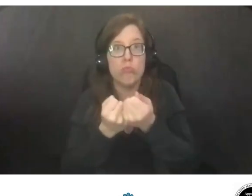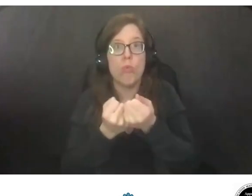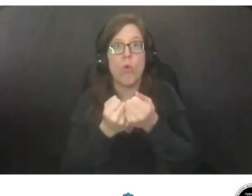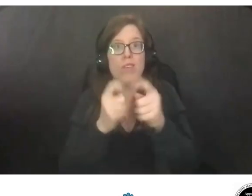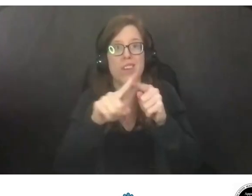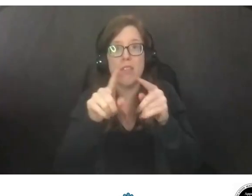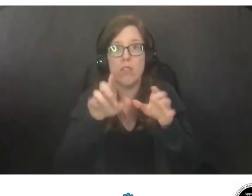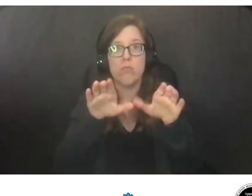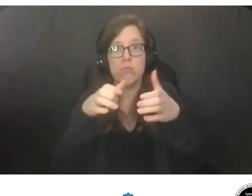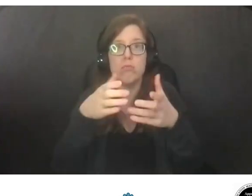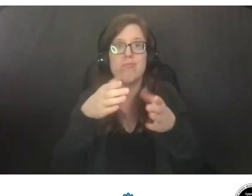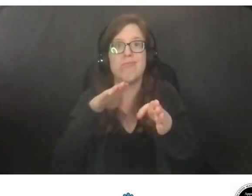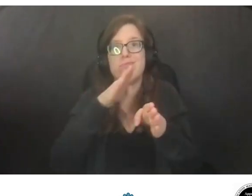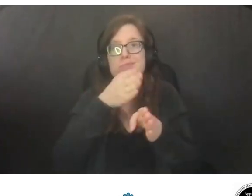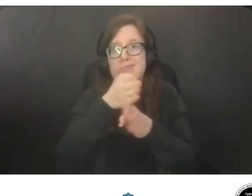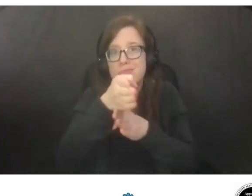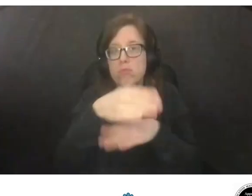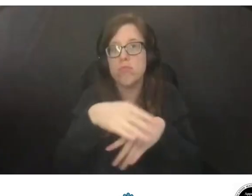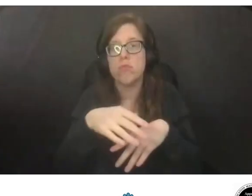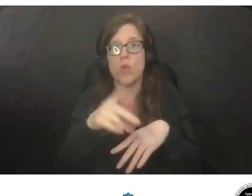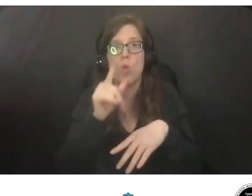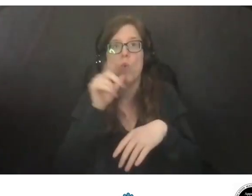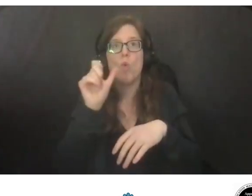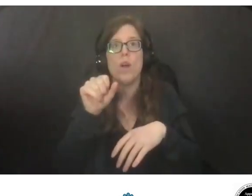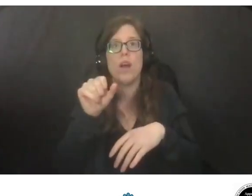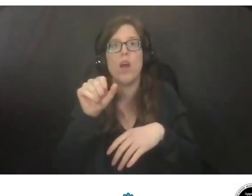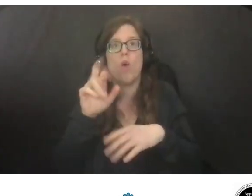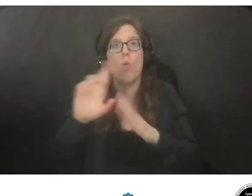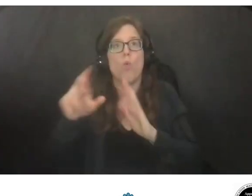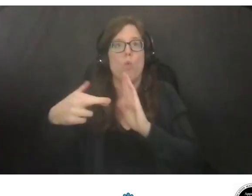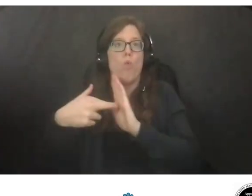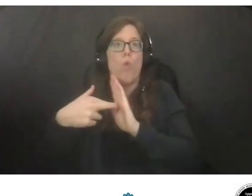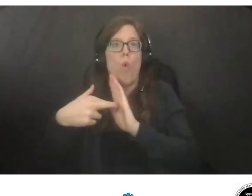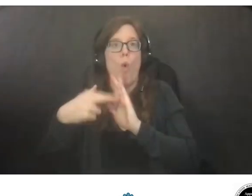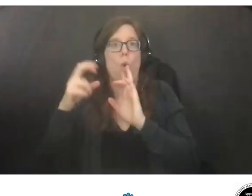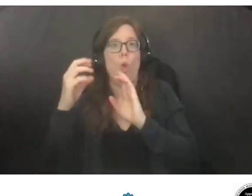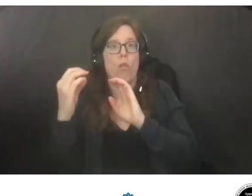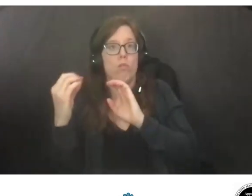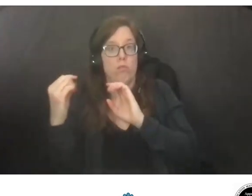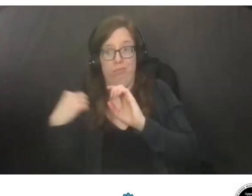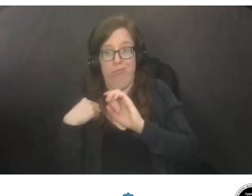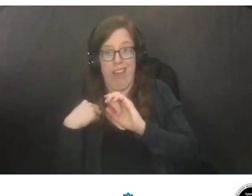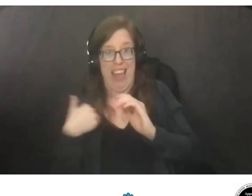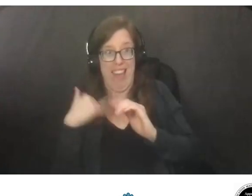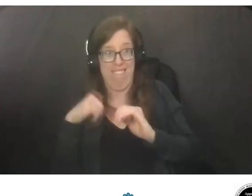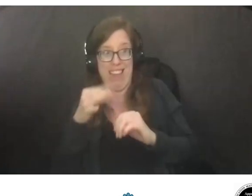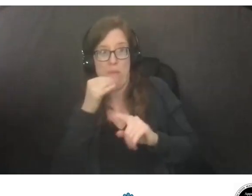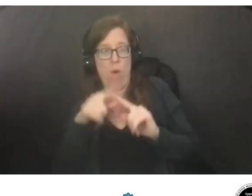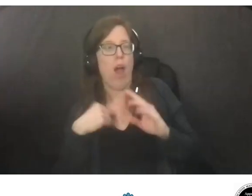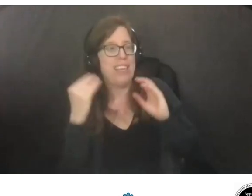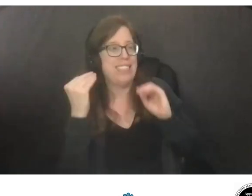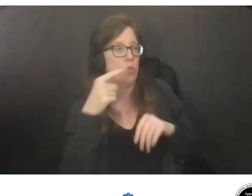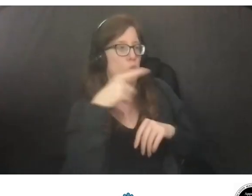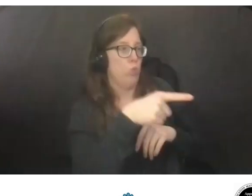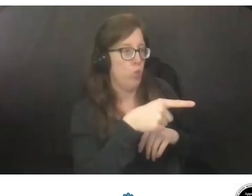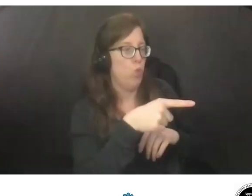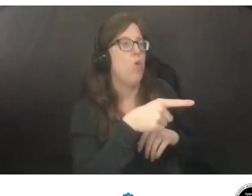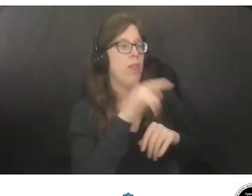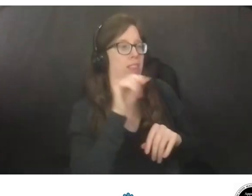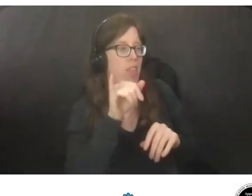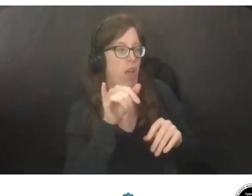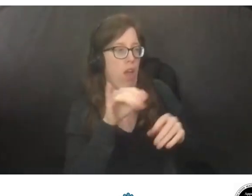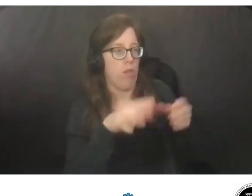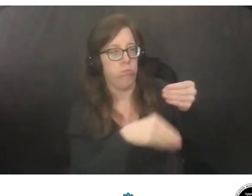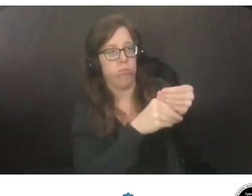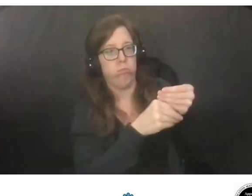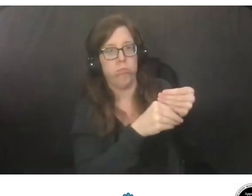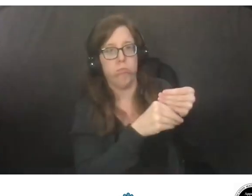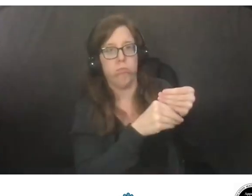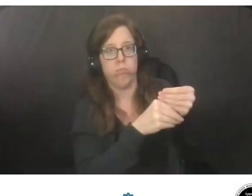these different areas, or who can role release some expertise, who can teach someone else to...